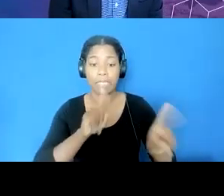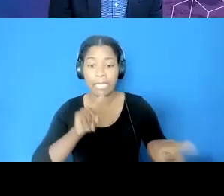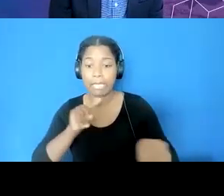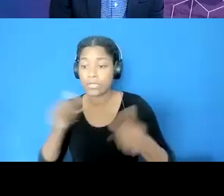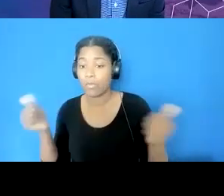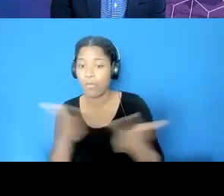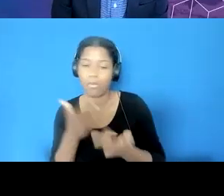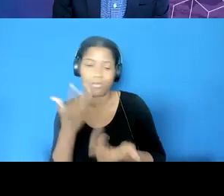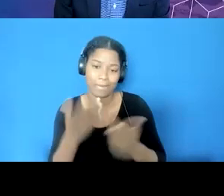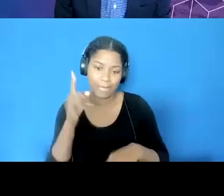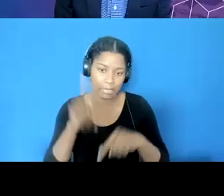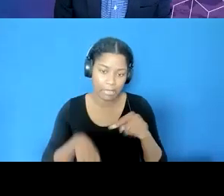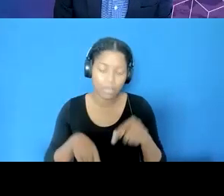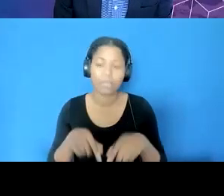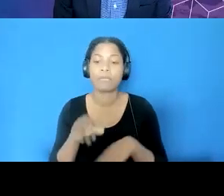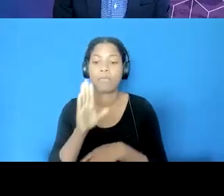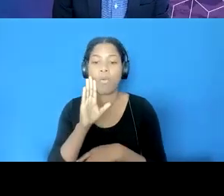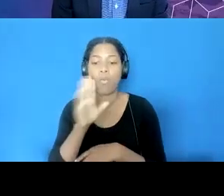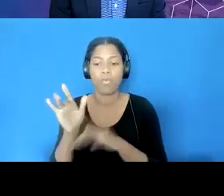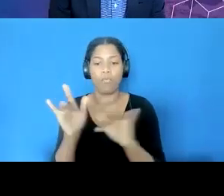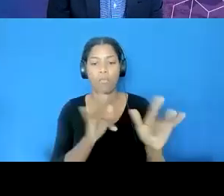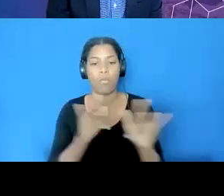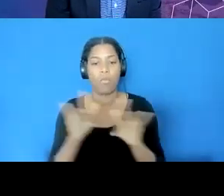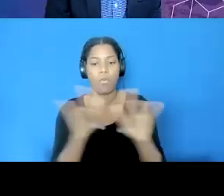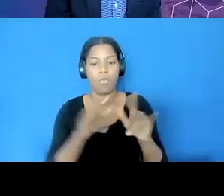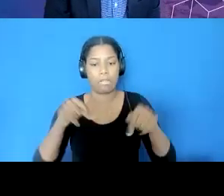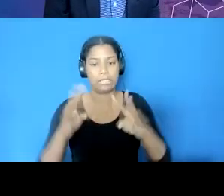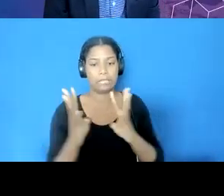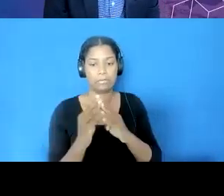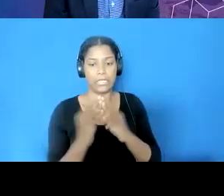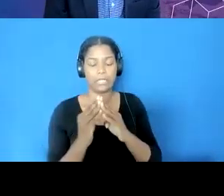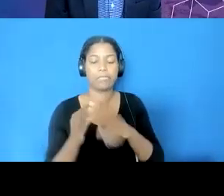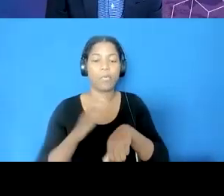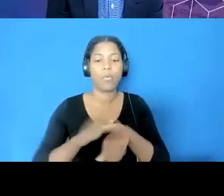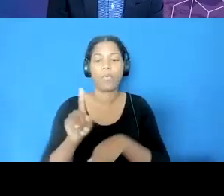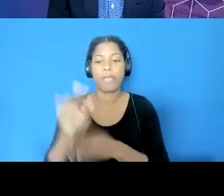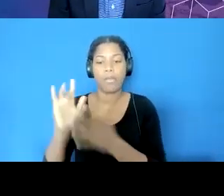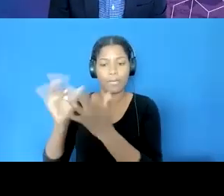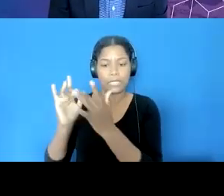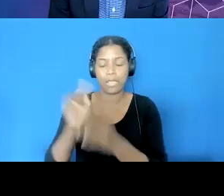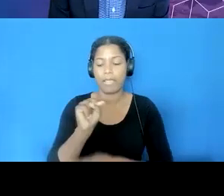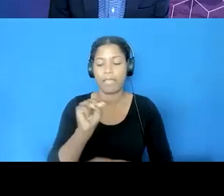And it will be made available on our website, nsfpolicyoutreach.com, in the coming weeks.